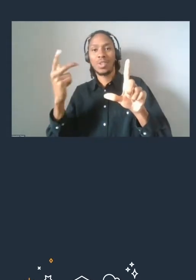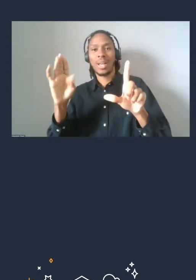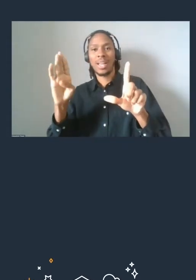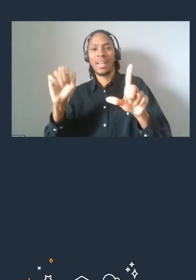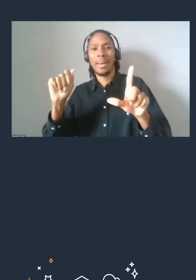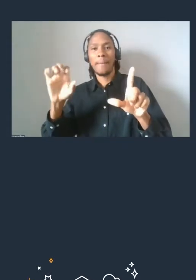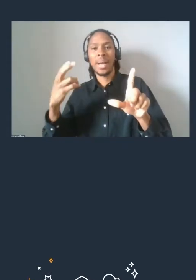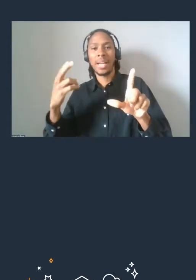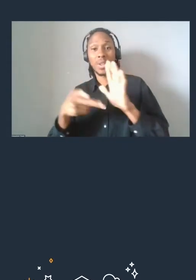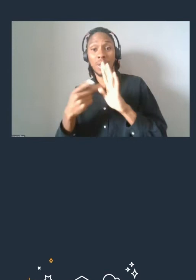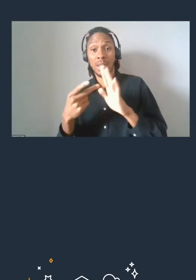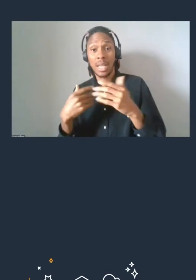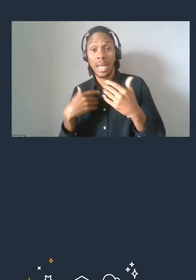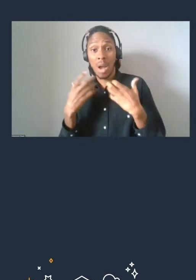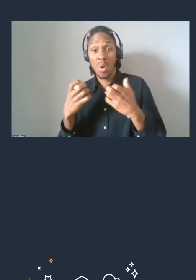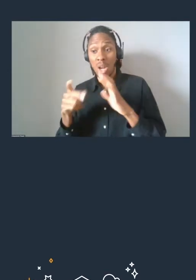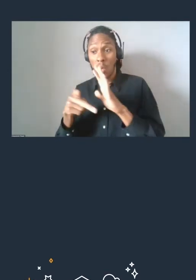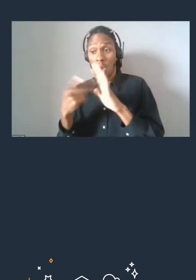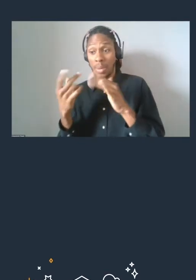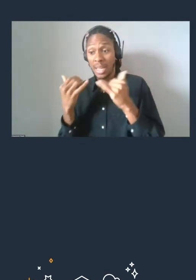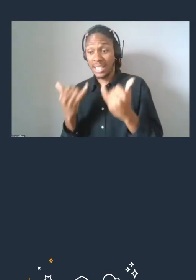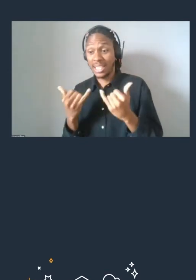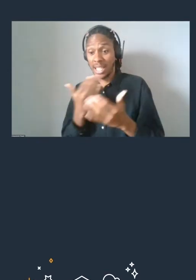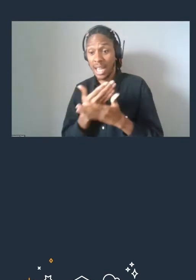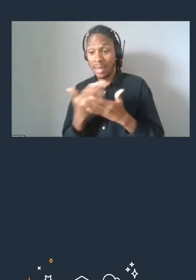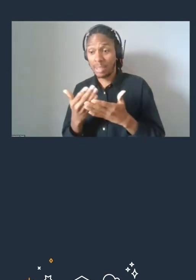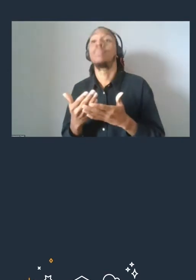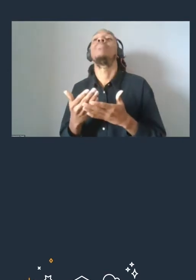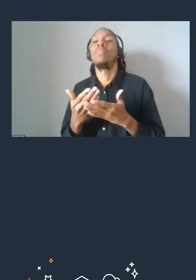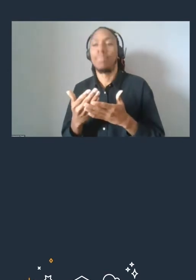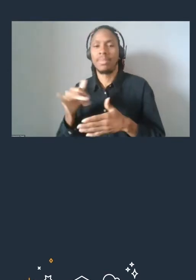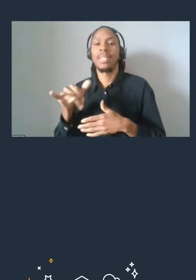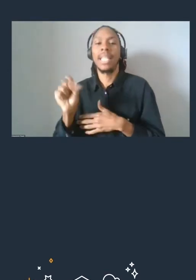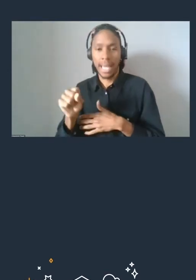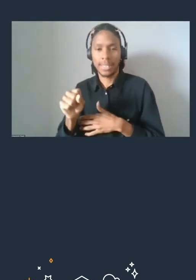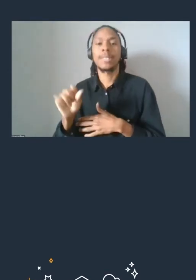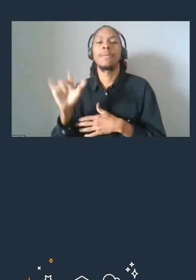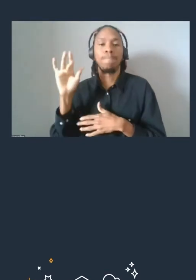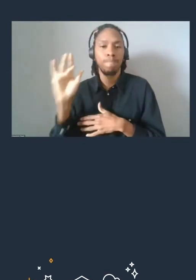Do I want to replicate existing objects? So yes, I wanna replicate existing objects.